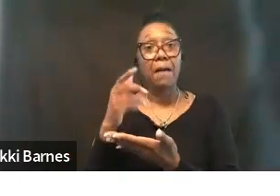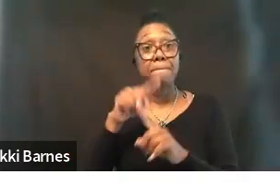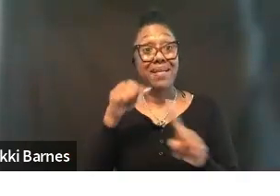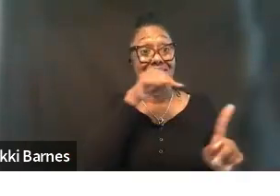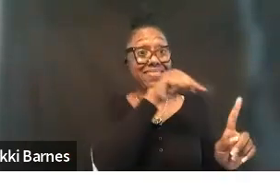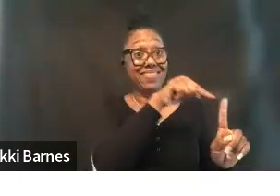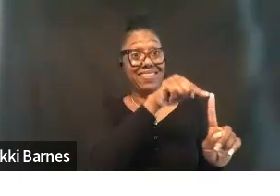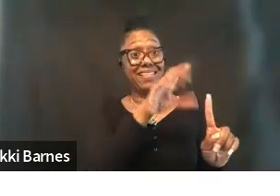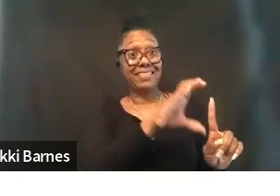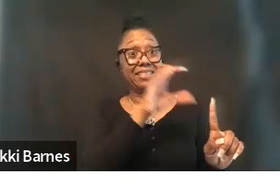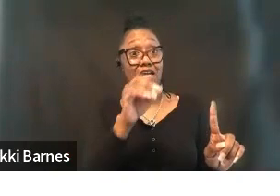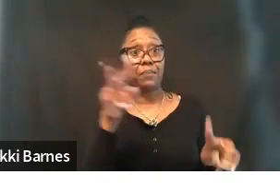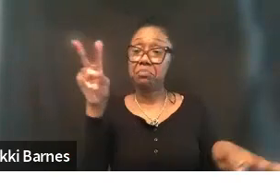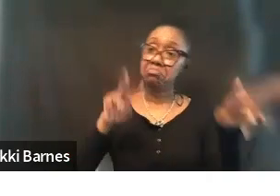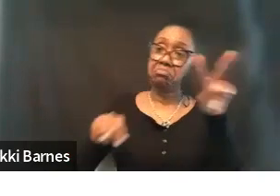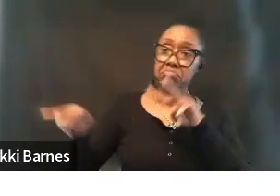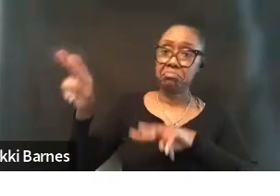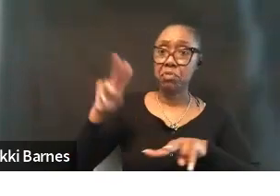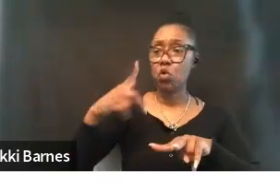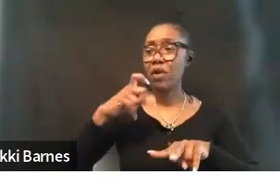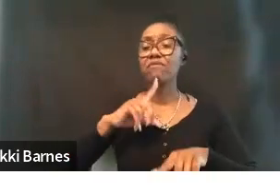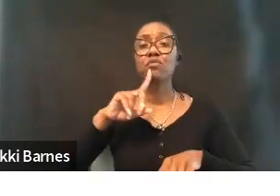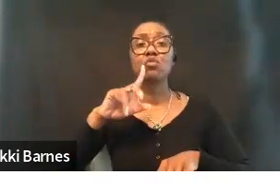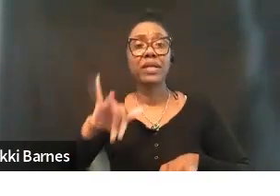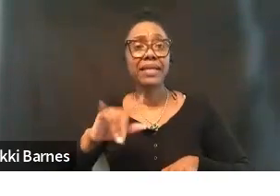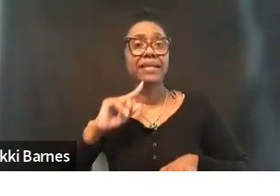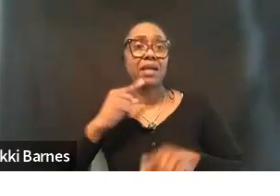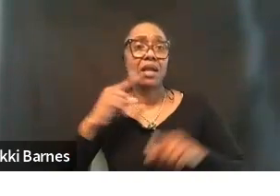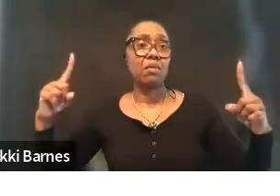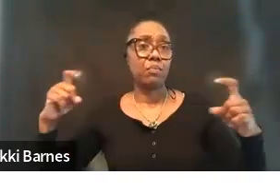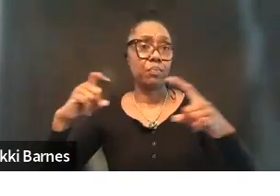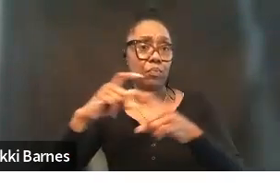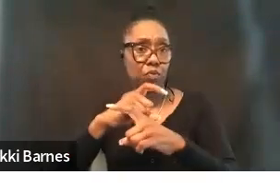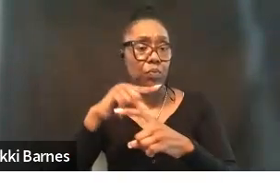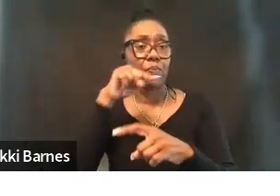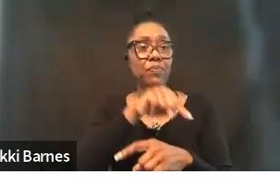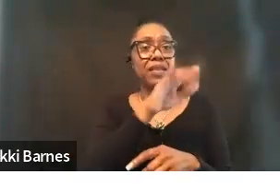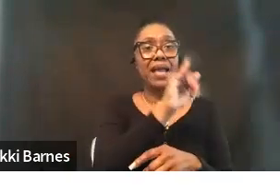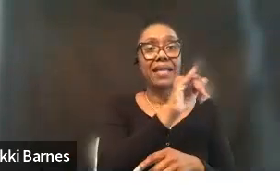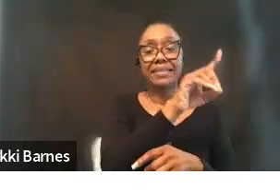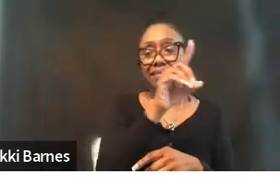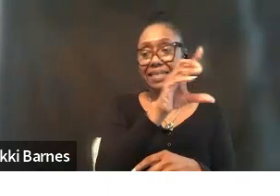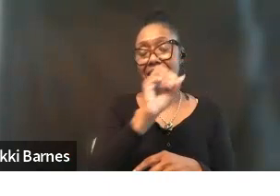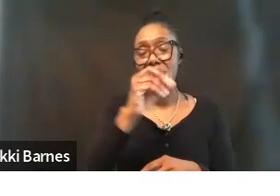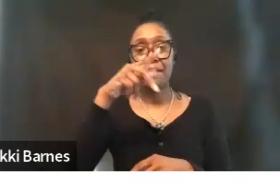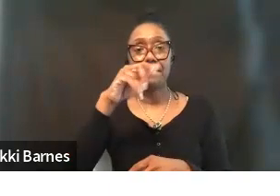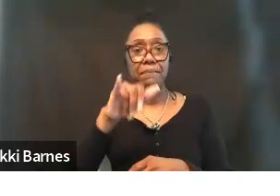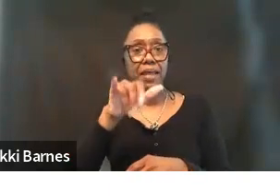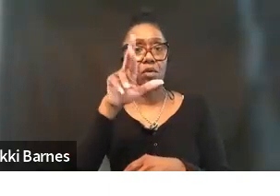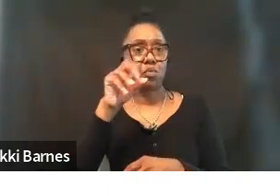Individuals with pretty complex IDD and payroll health needs often ending up in crisis and this is a treatment model that is very effective.